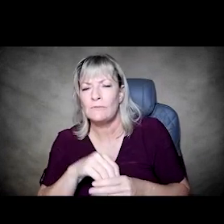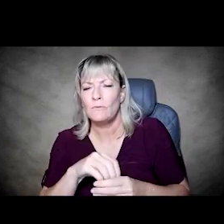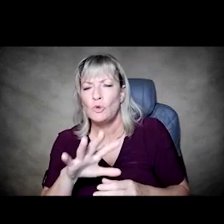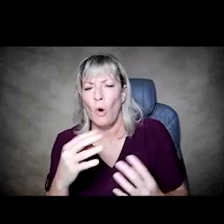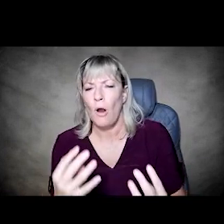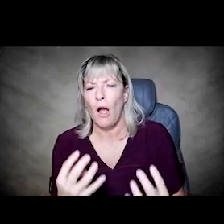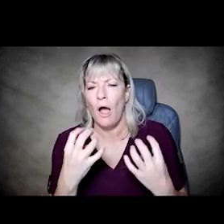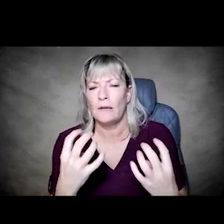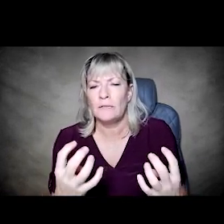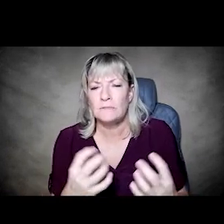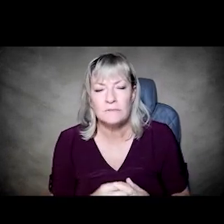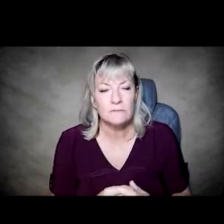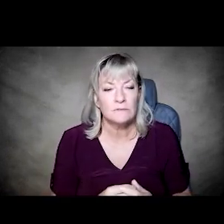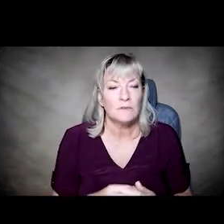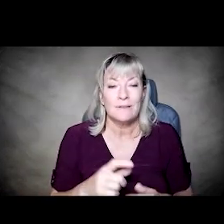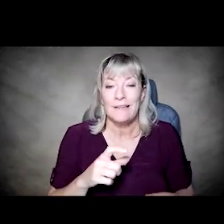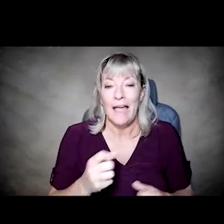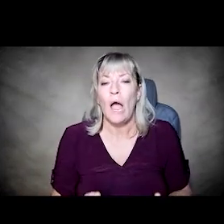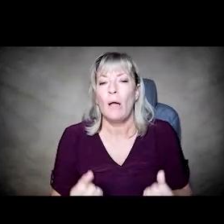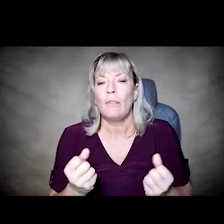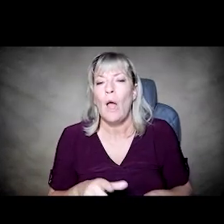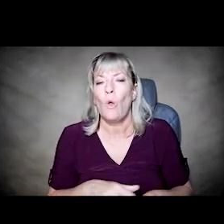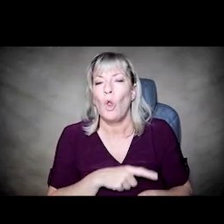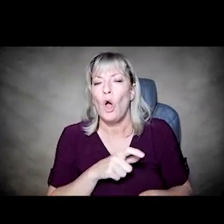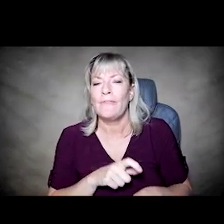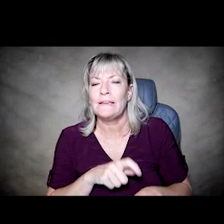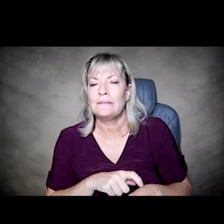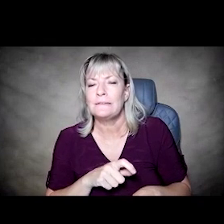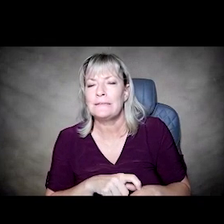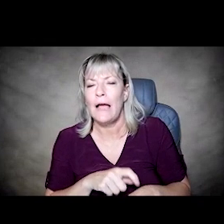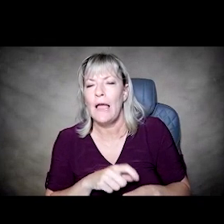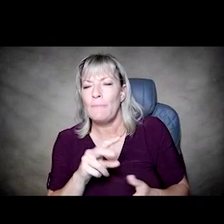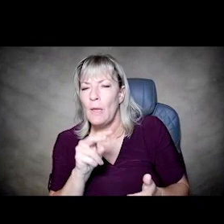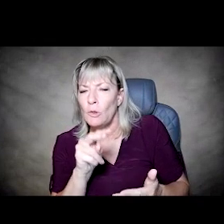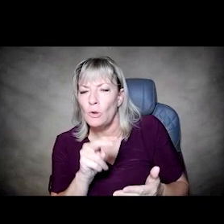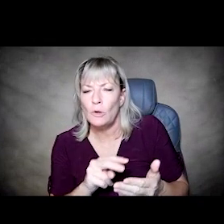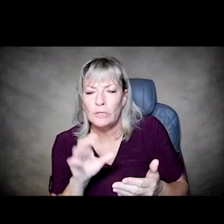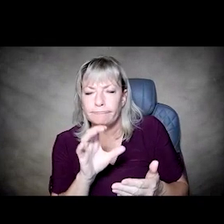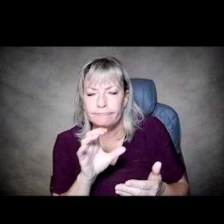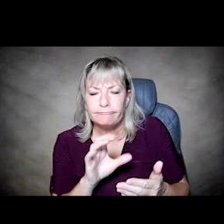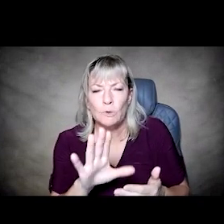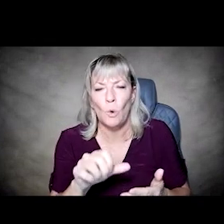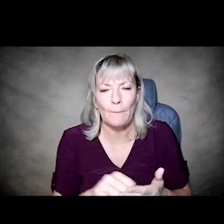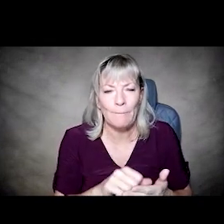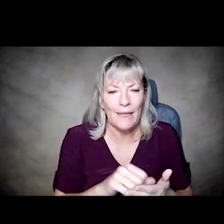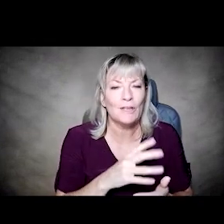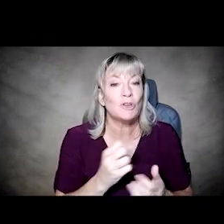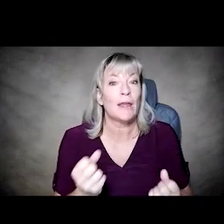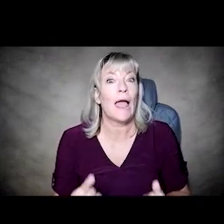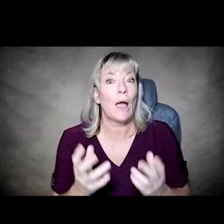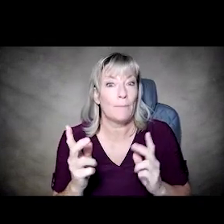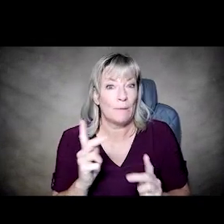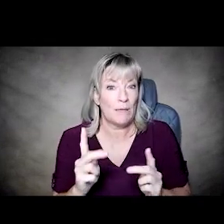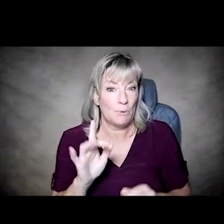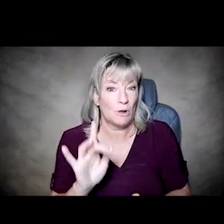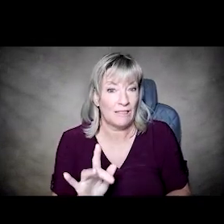your audience, bounce rate, time spent on page, and source traffic. These details can help you